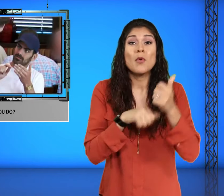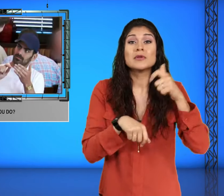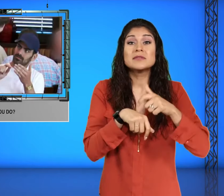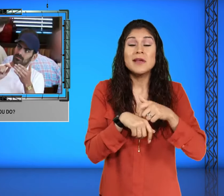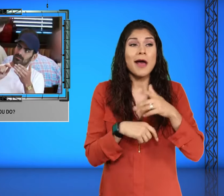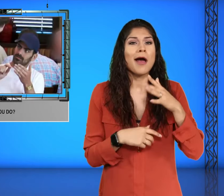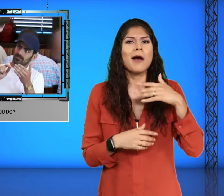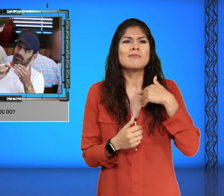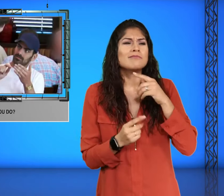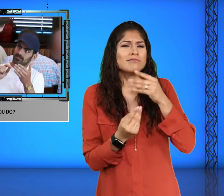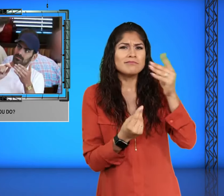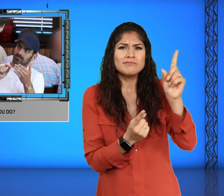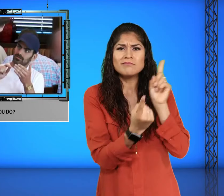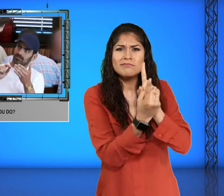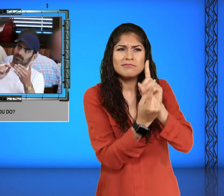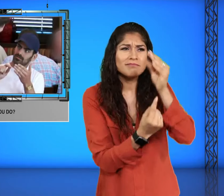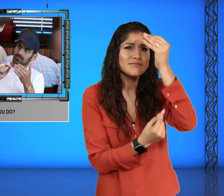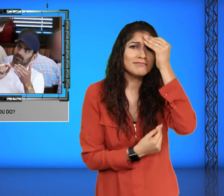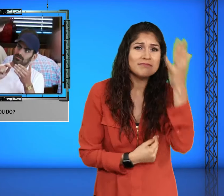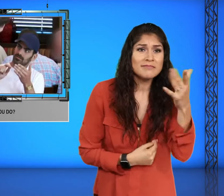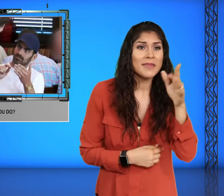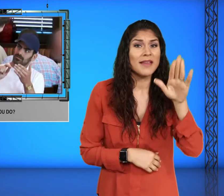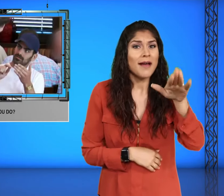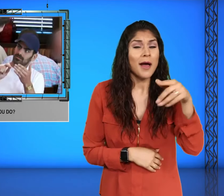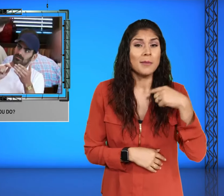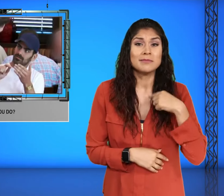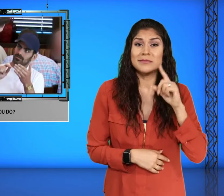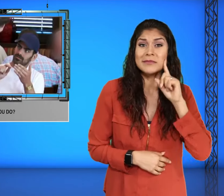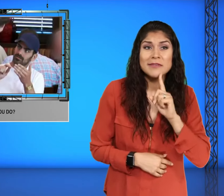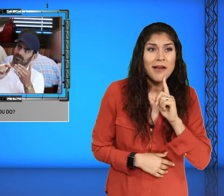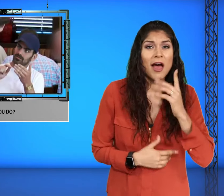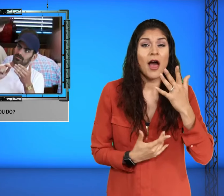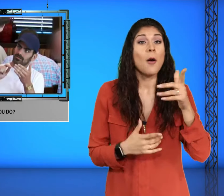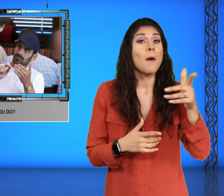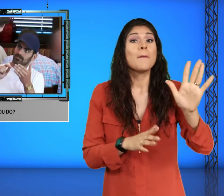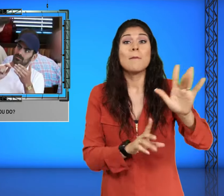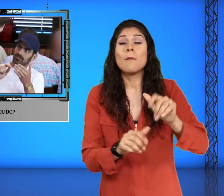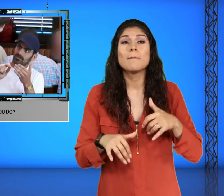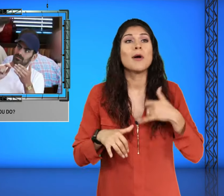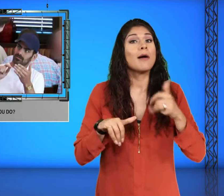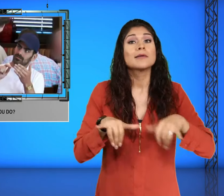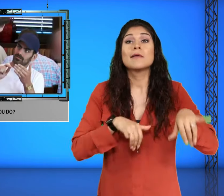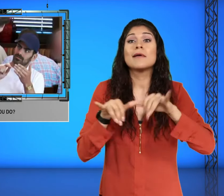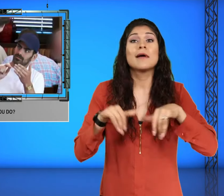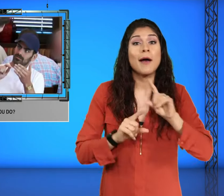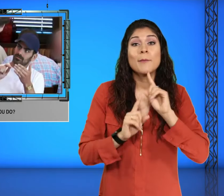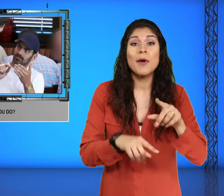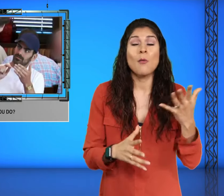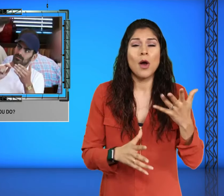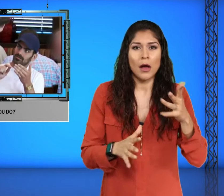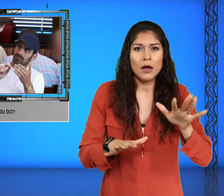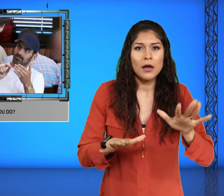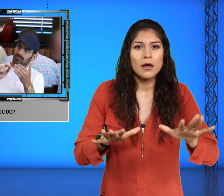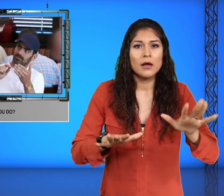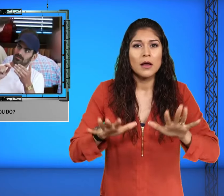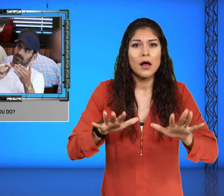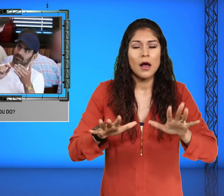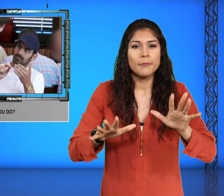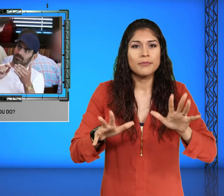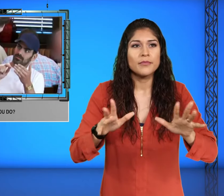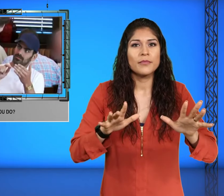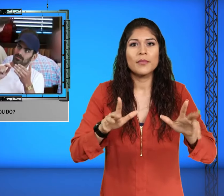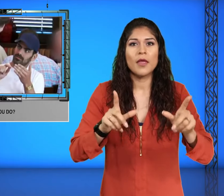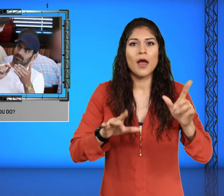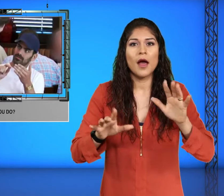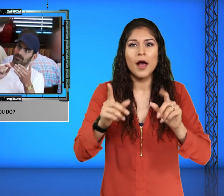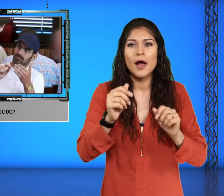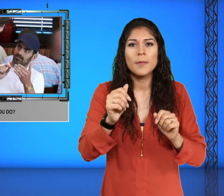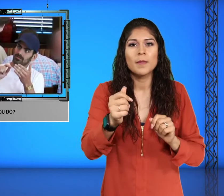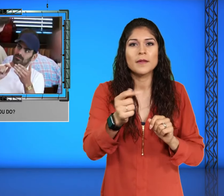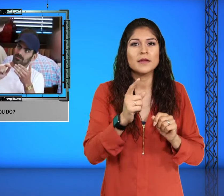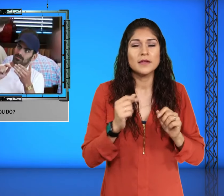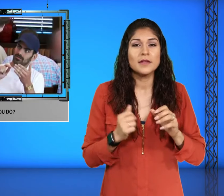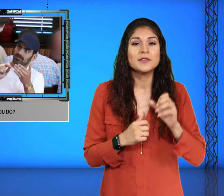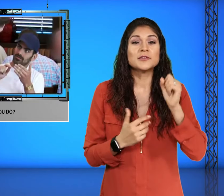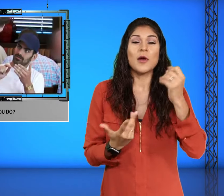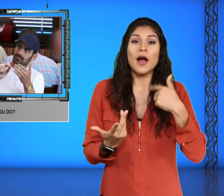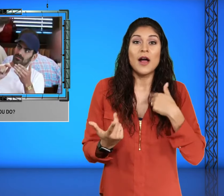Most of the time when people know I am Deaf, the common response is "Ummm?"